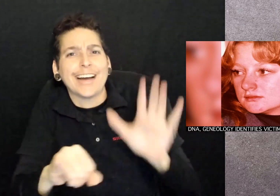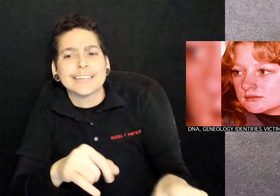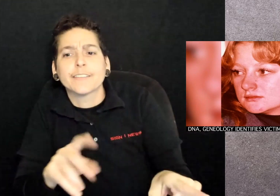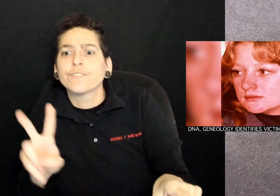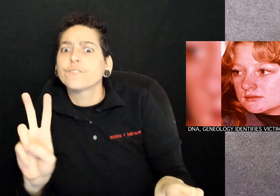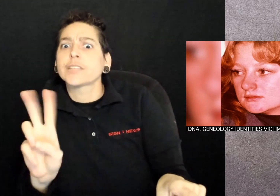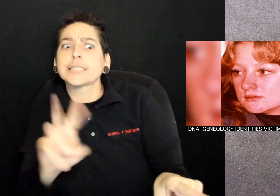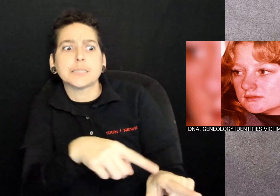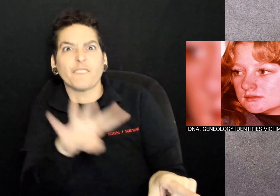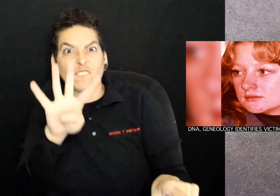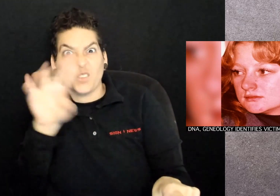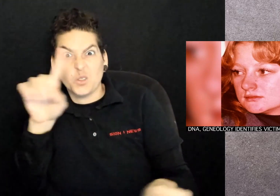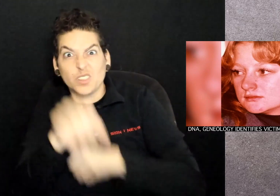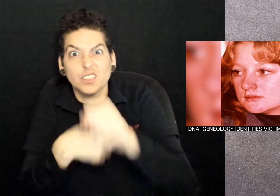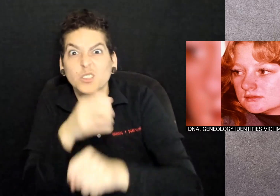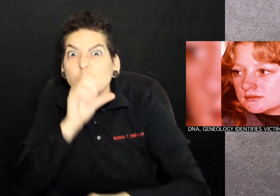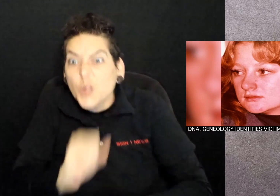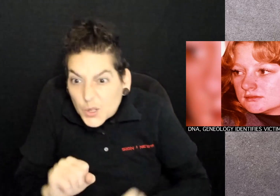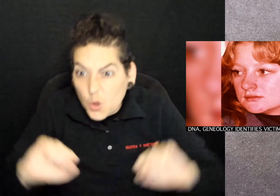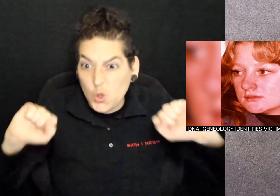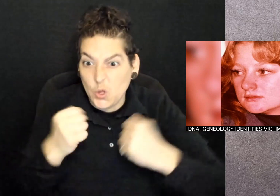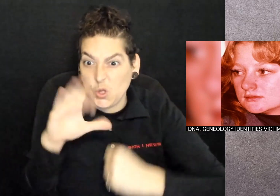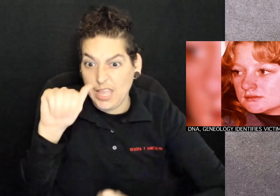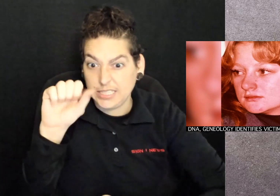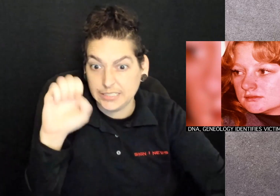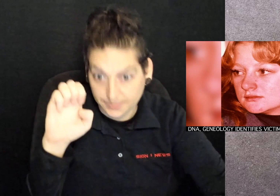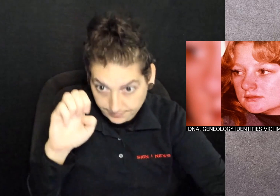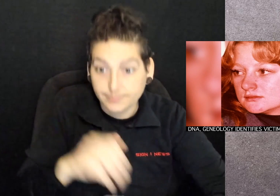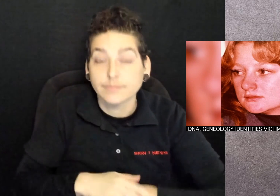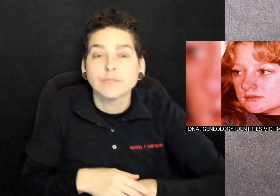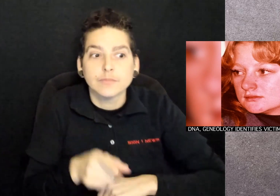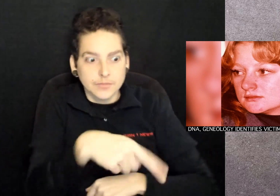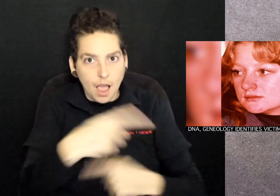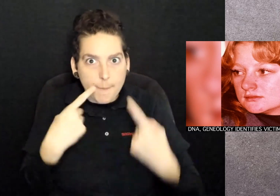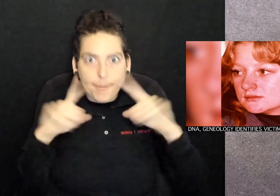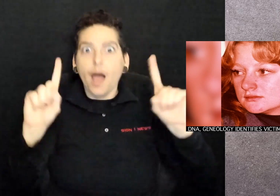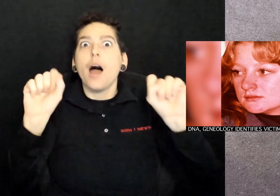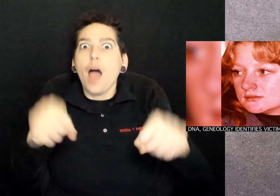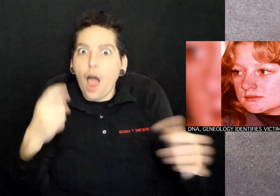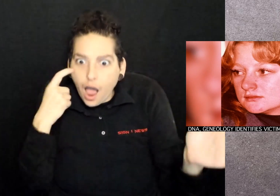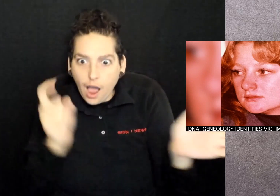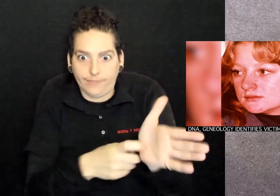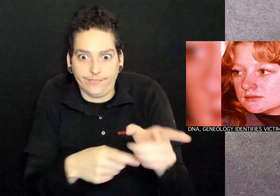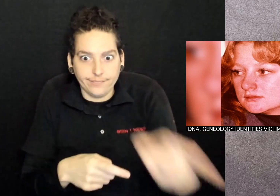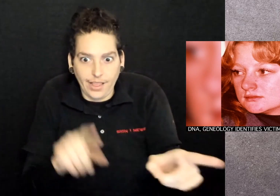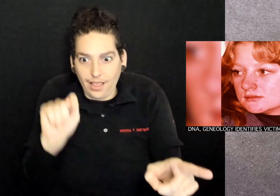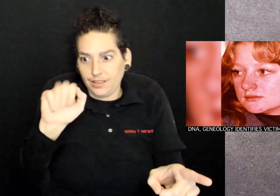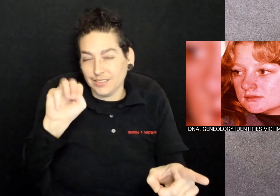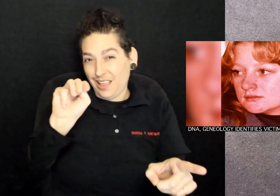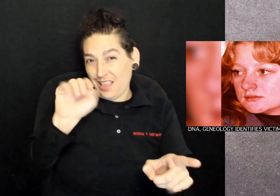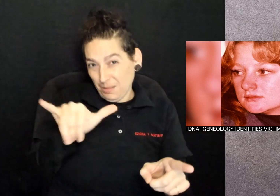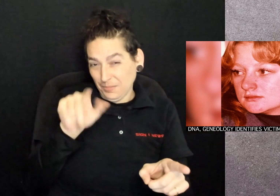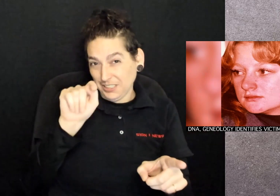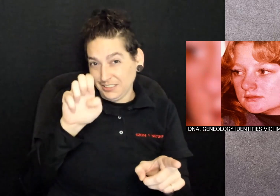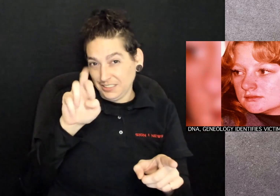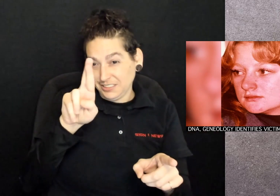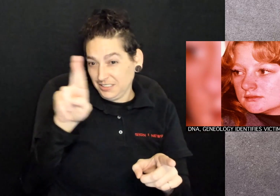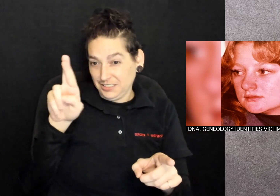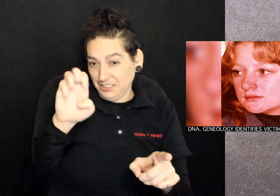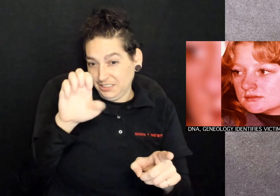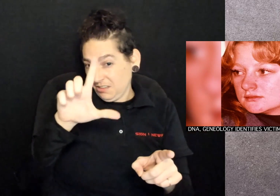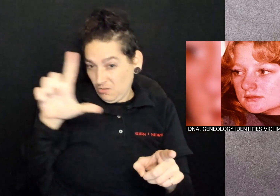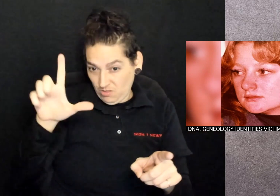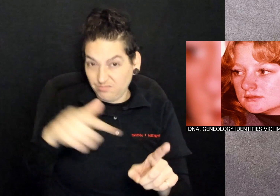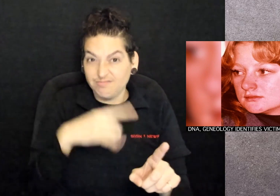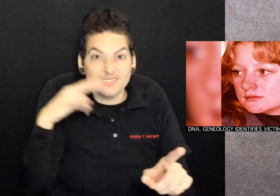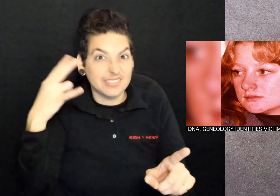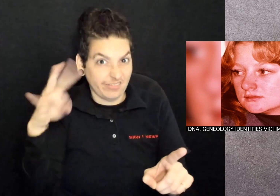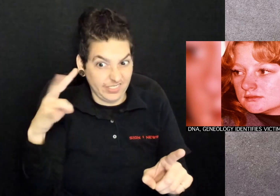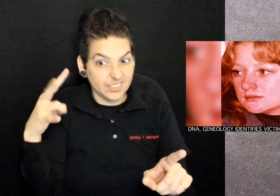genealogy to identify the victim of a 41-year-old coald case they were able to identify Tammy